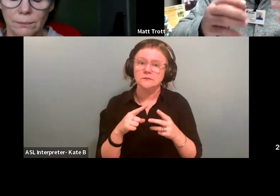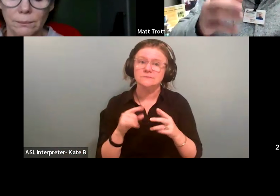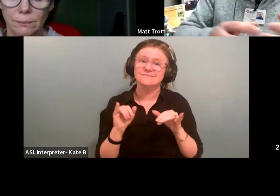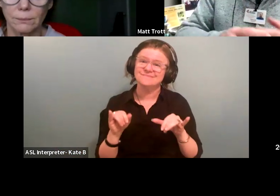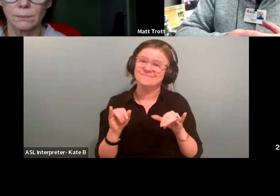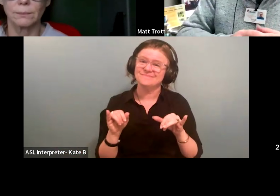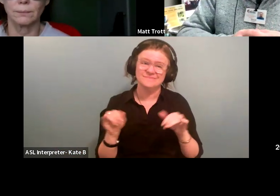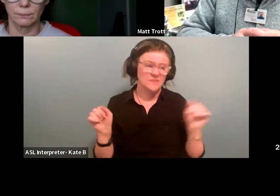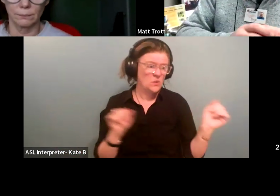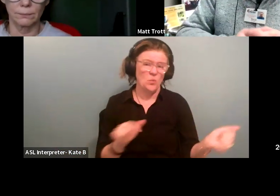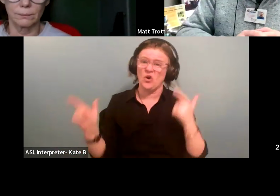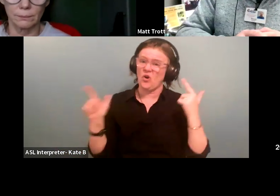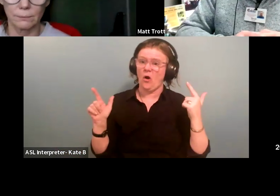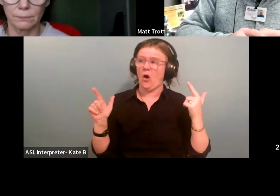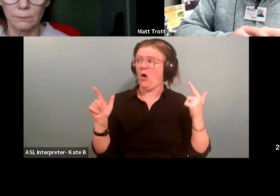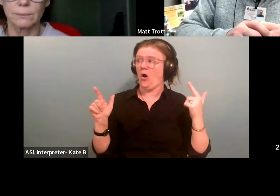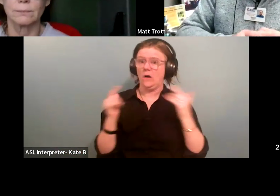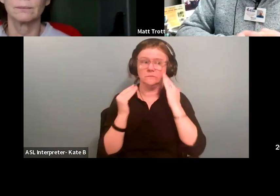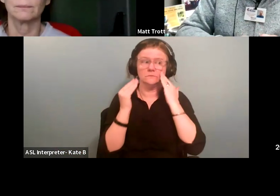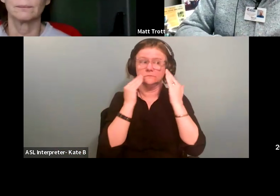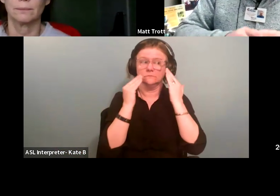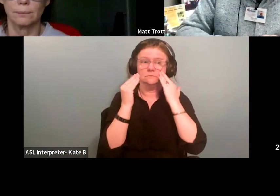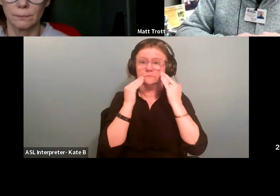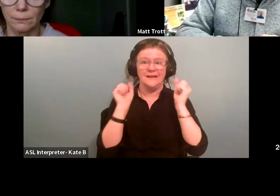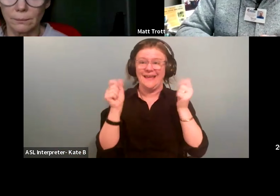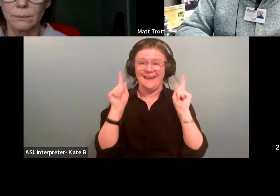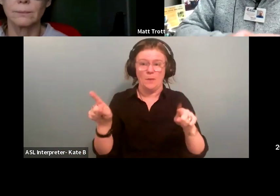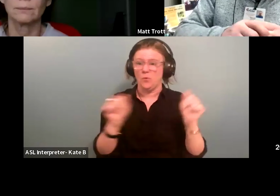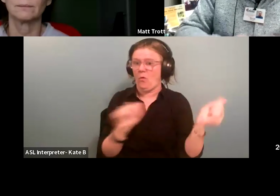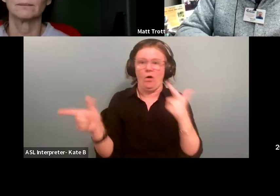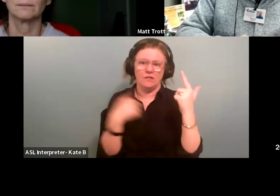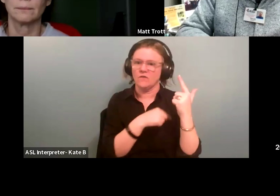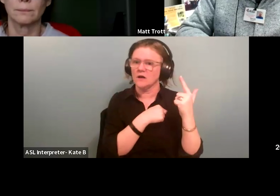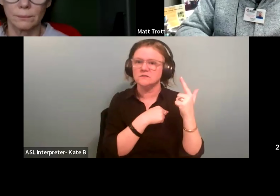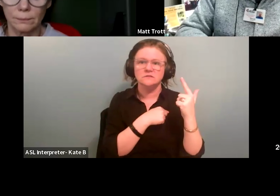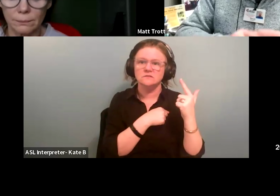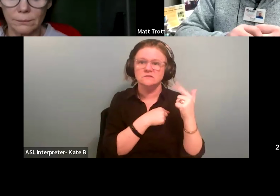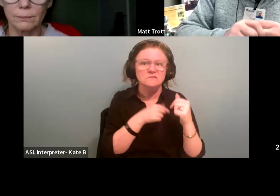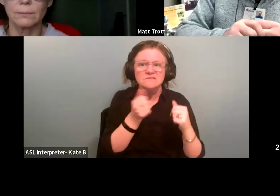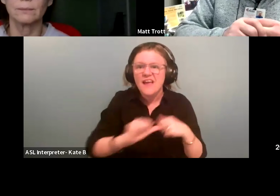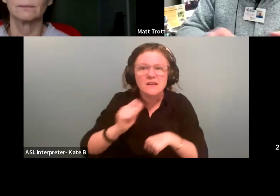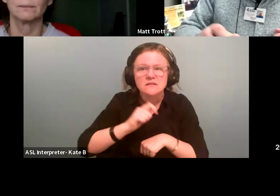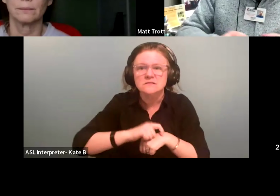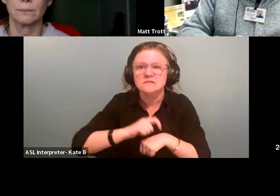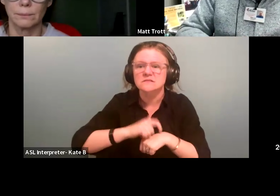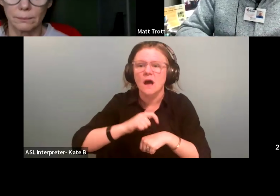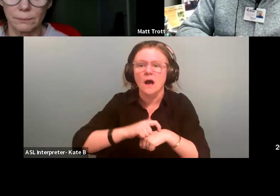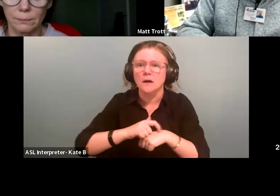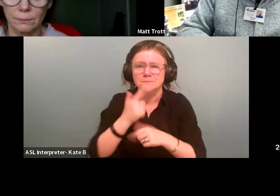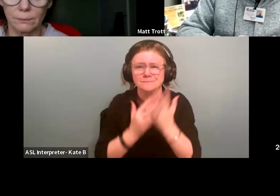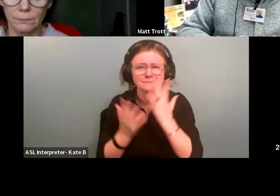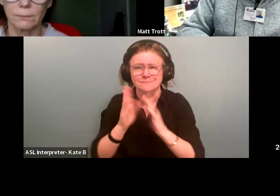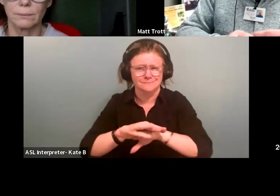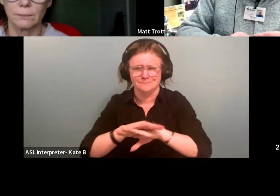we are all aware that that can happen to anyone on any given day. And it's nothing to be embarrassed about because they